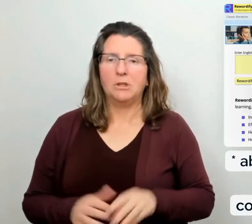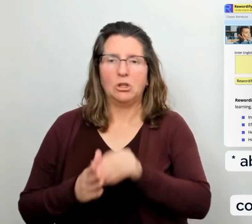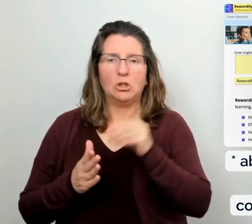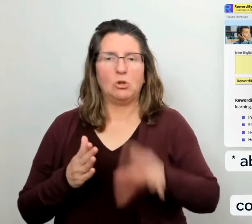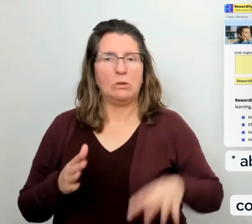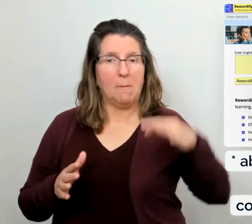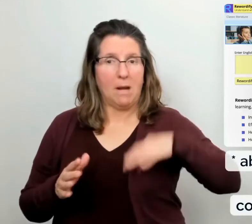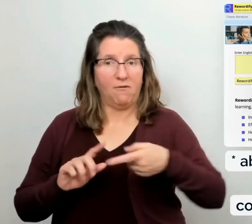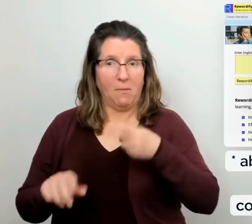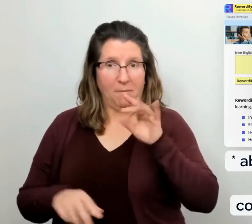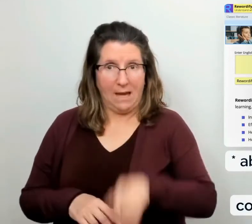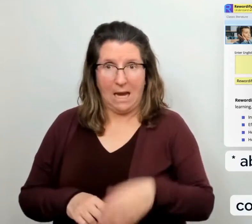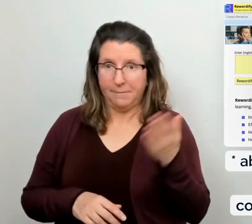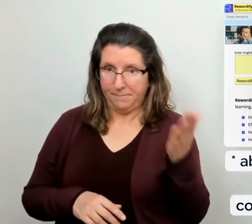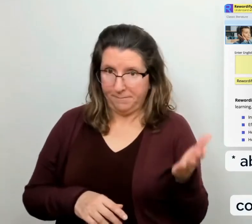Students can really benefit from this tool.